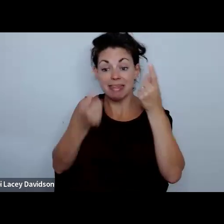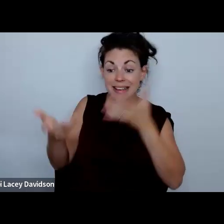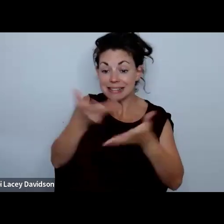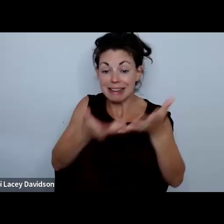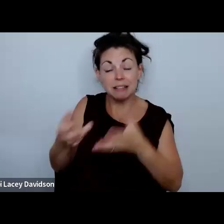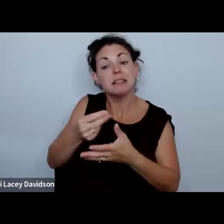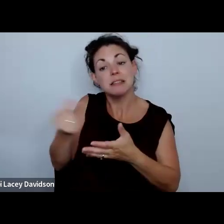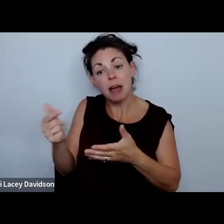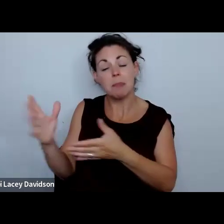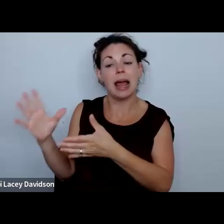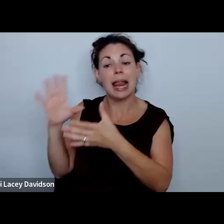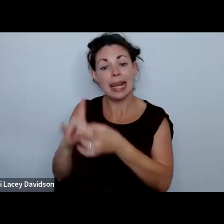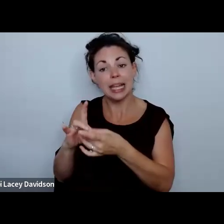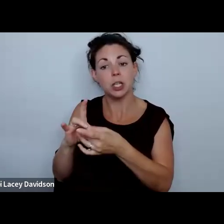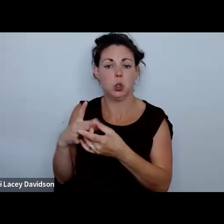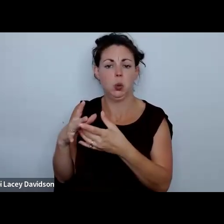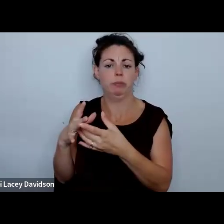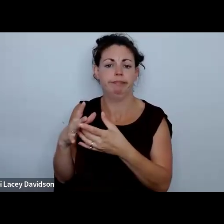Policy Studies, I think it's called